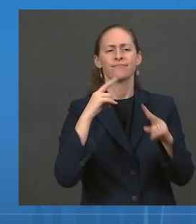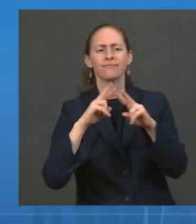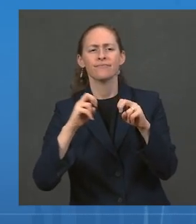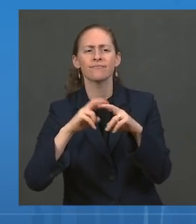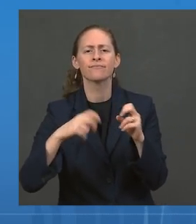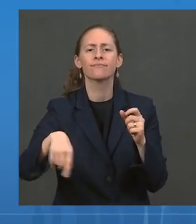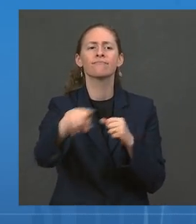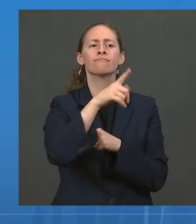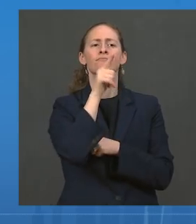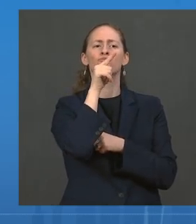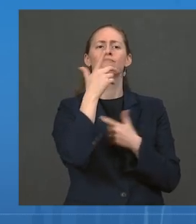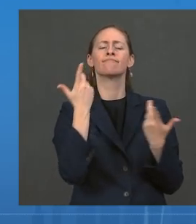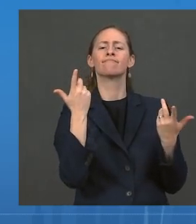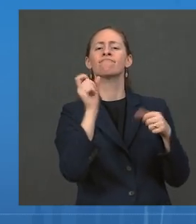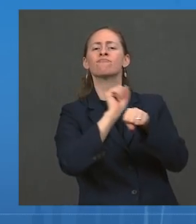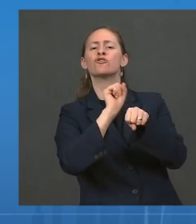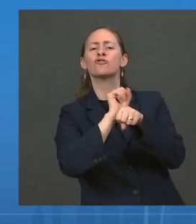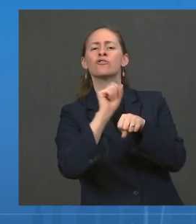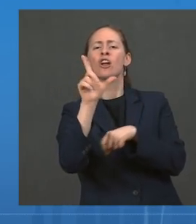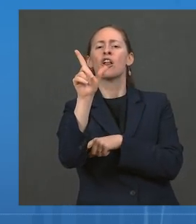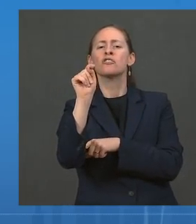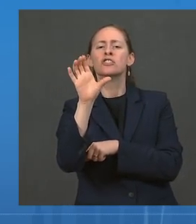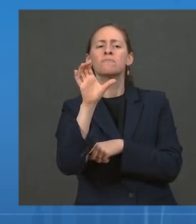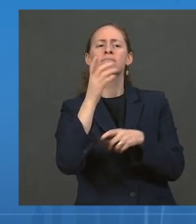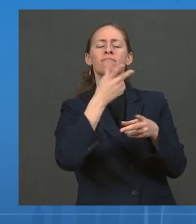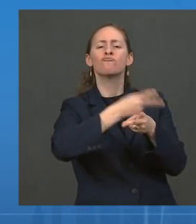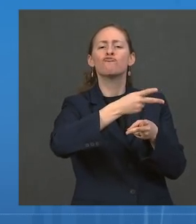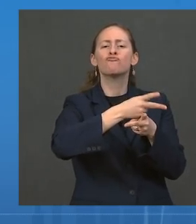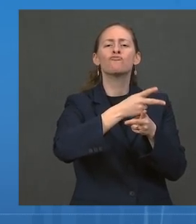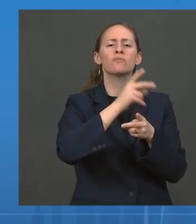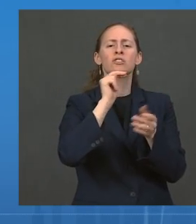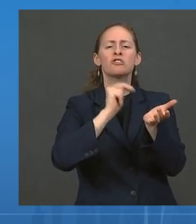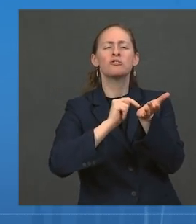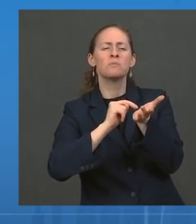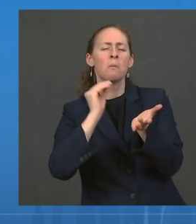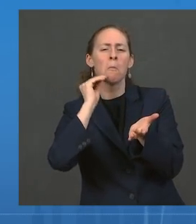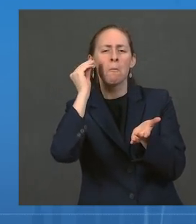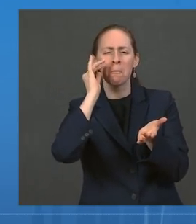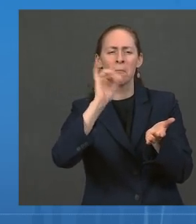from our National Healthcare Safety Network. When we compare rates of COVID-19 disease